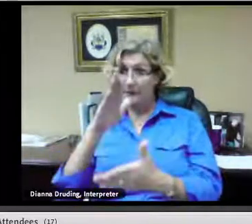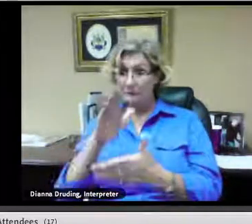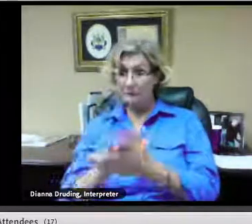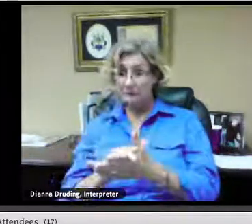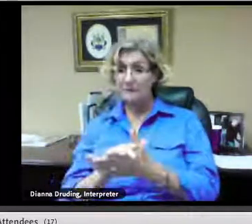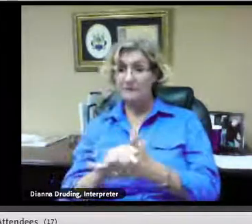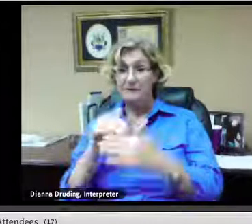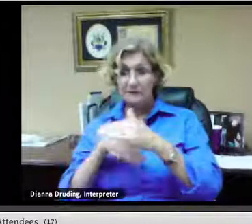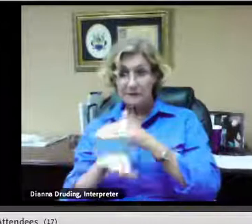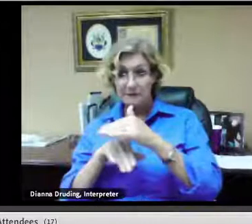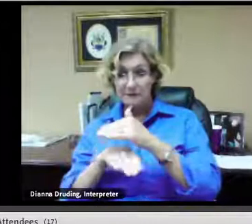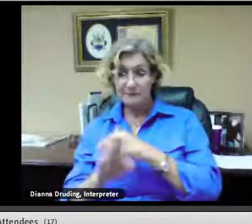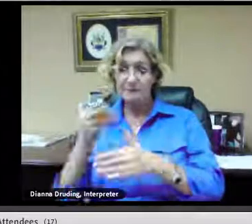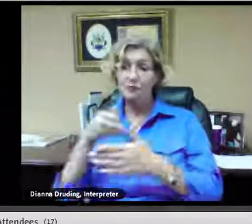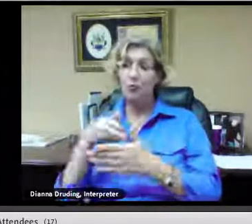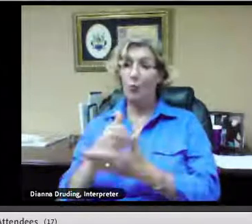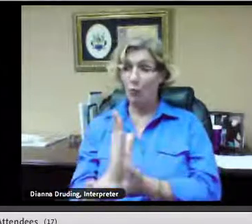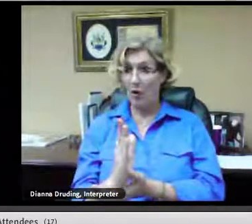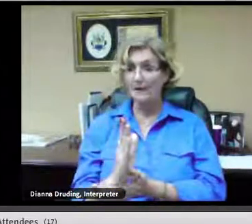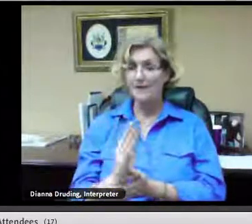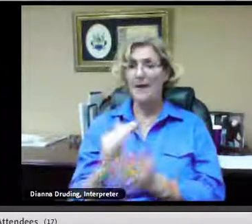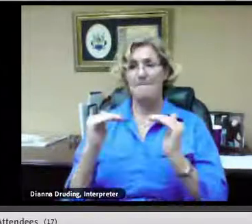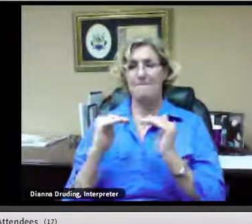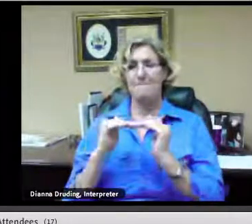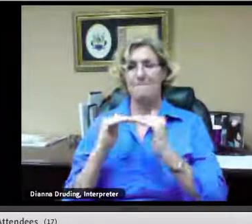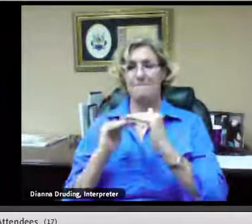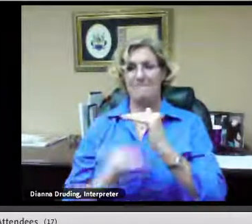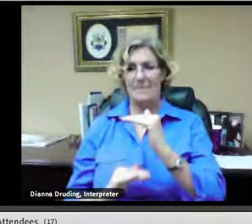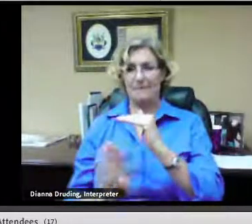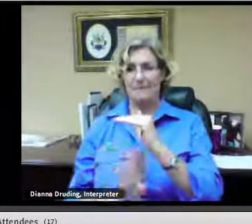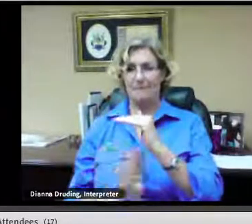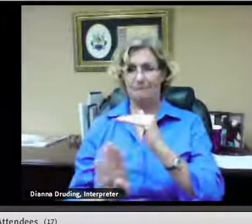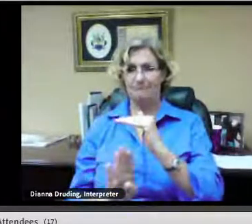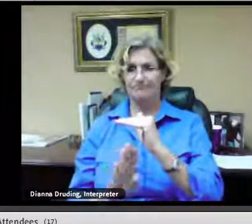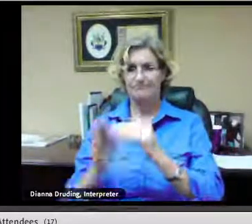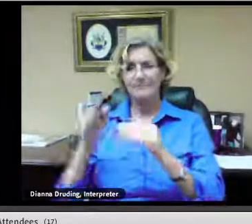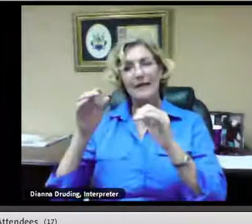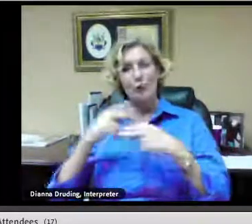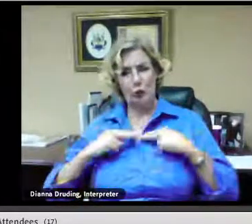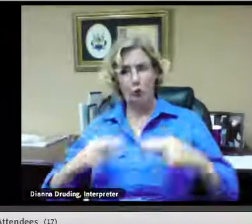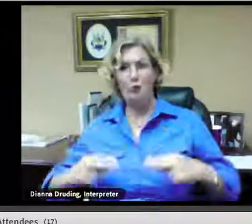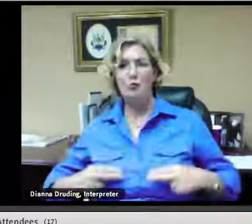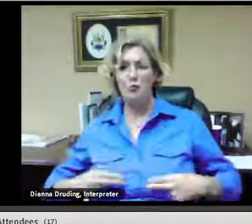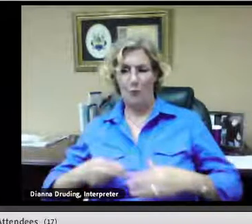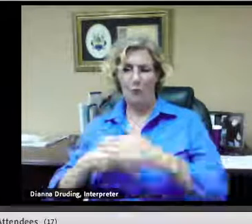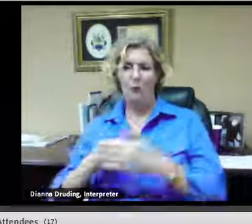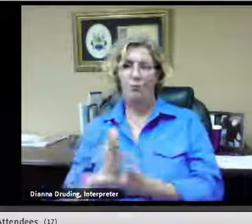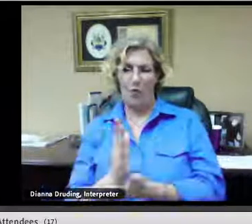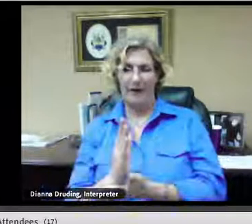And it has taken our society a long time to get to this point, to create the language